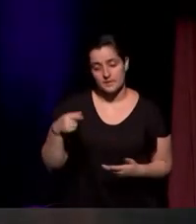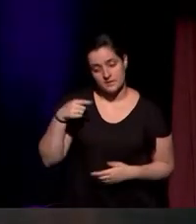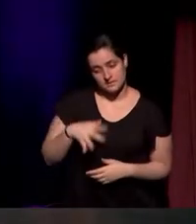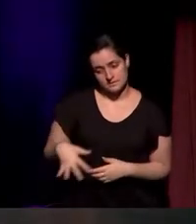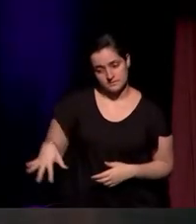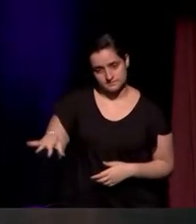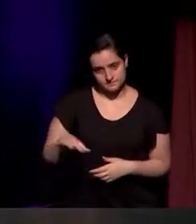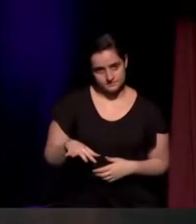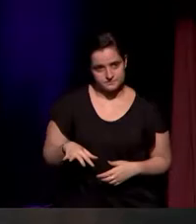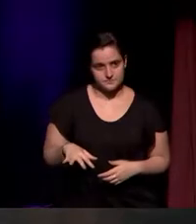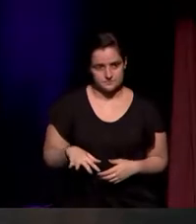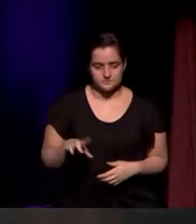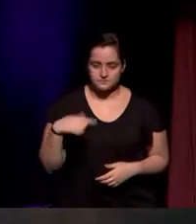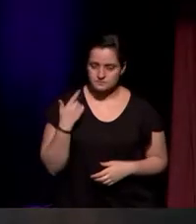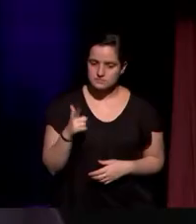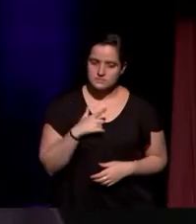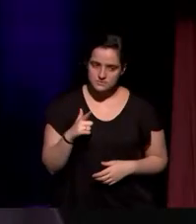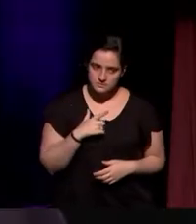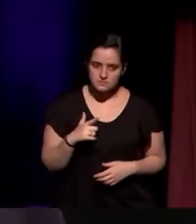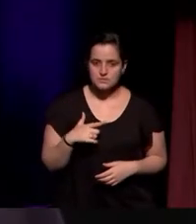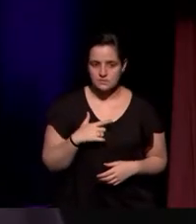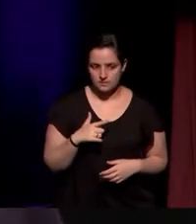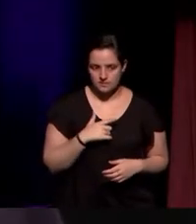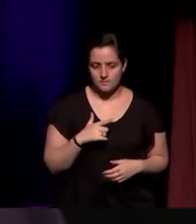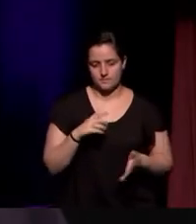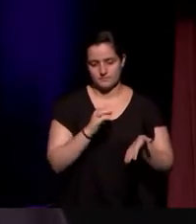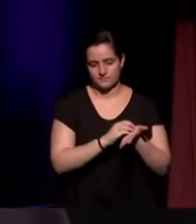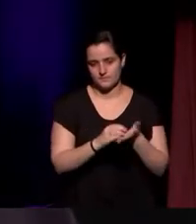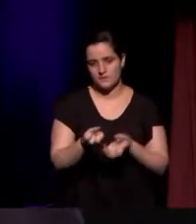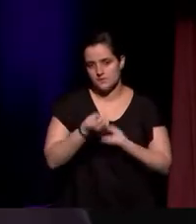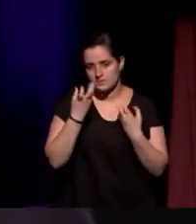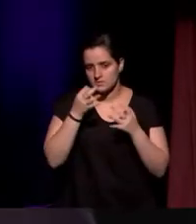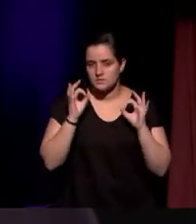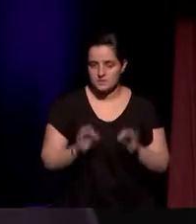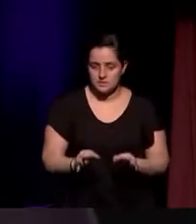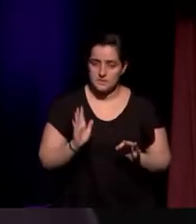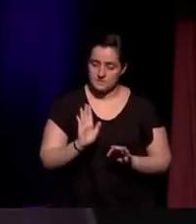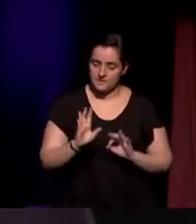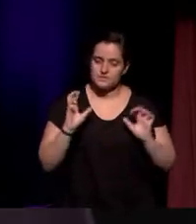we do not have the actual data, but it happens.